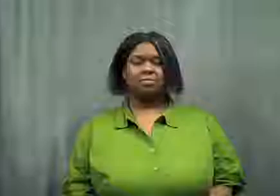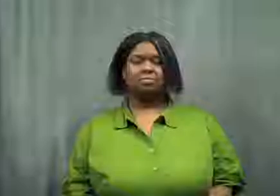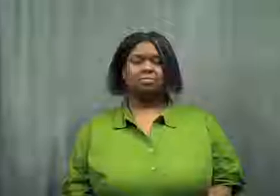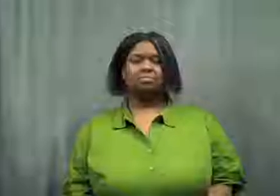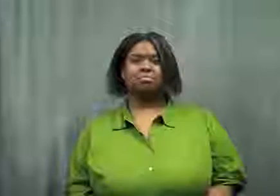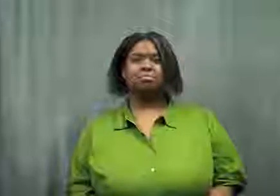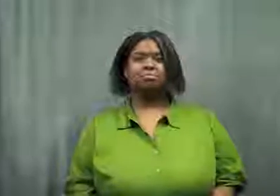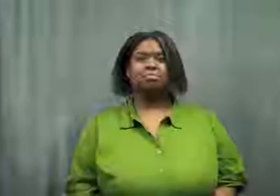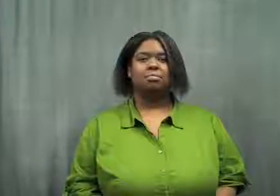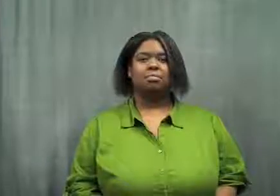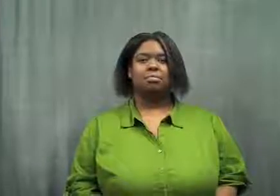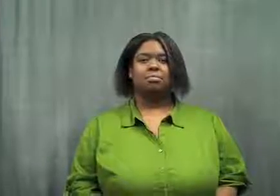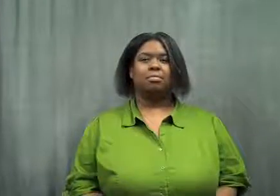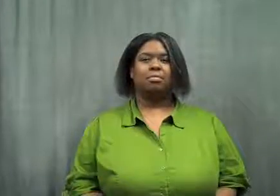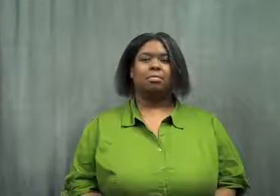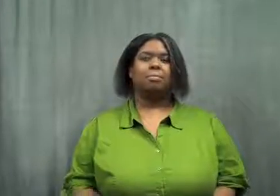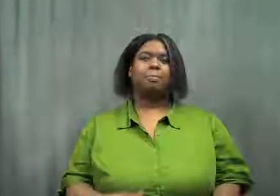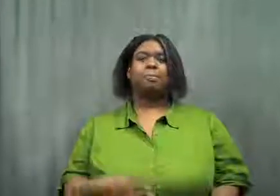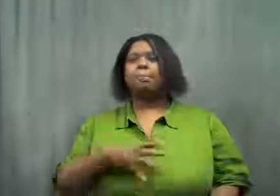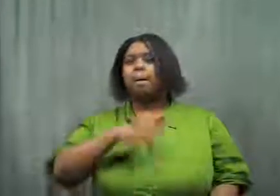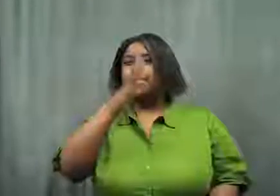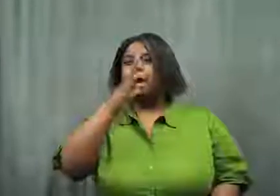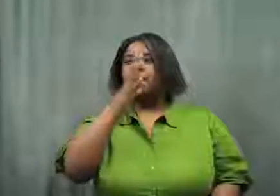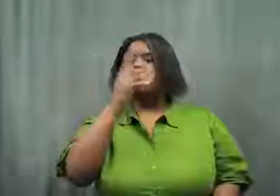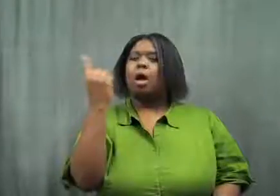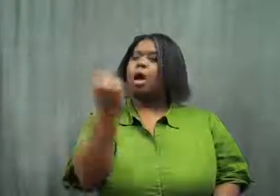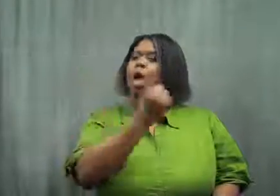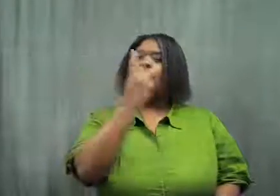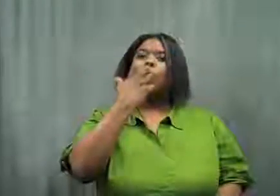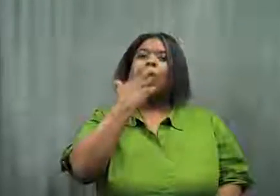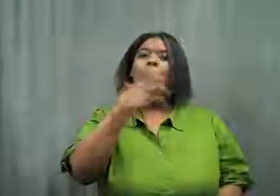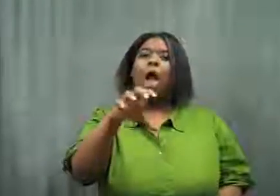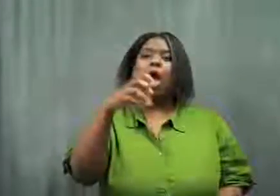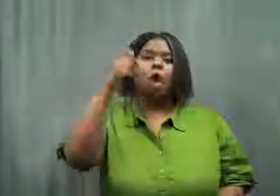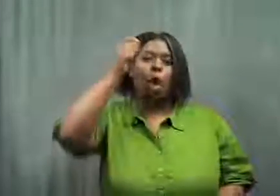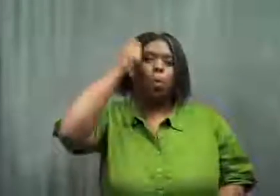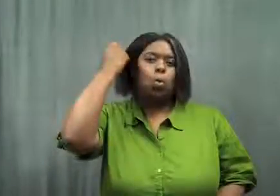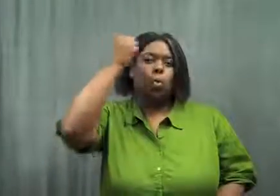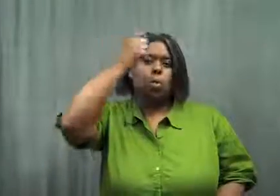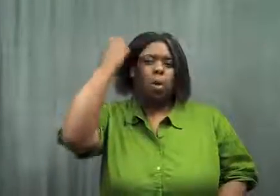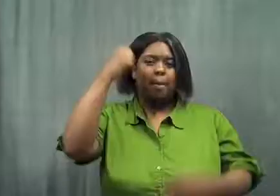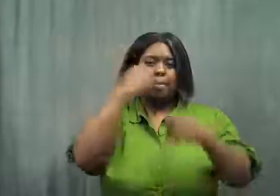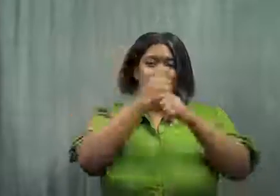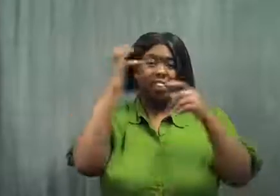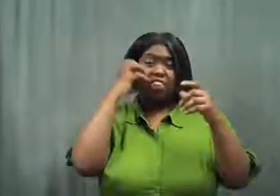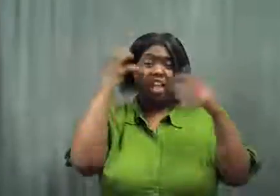My mother always used hot combs.